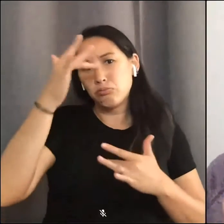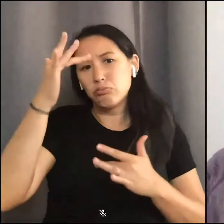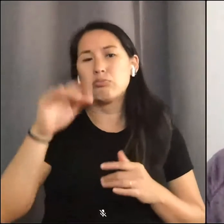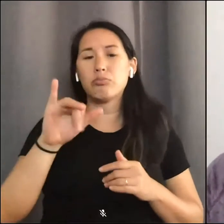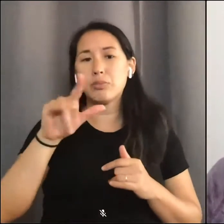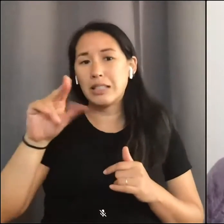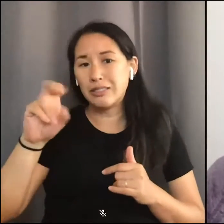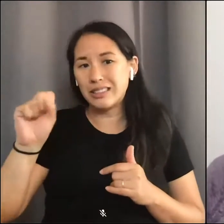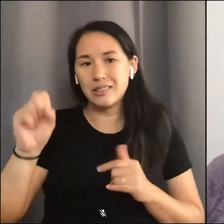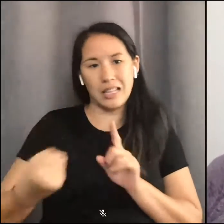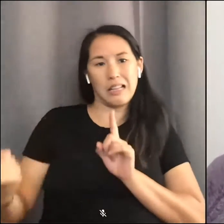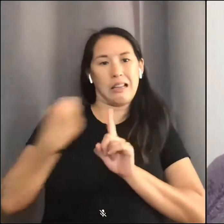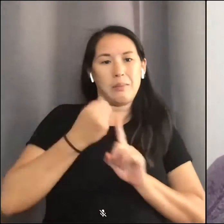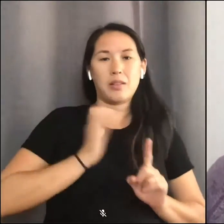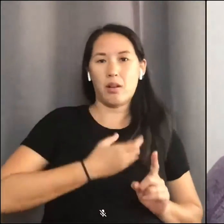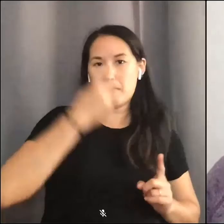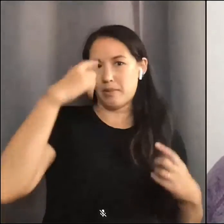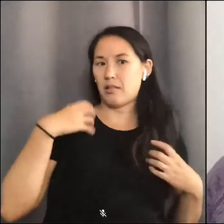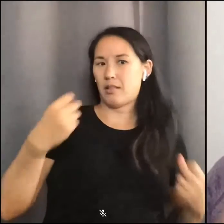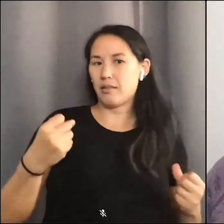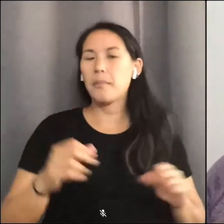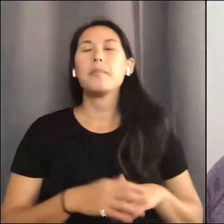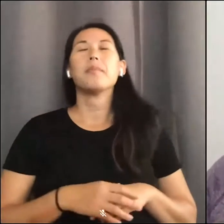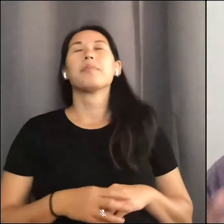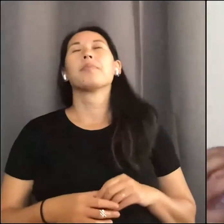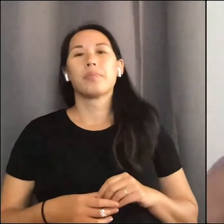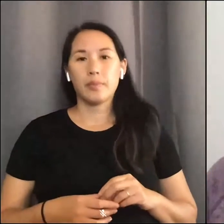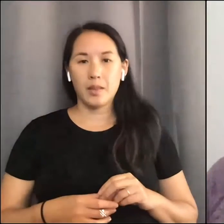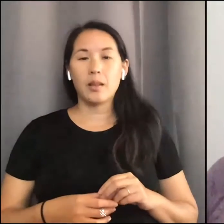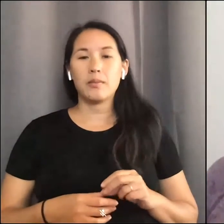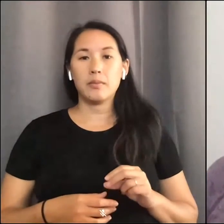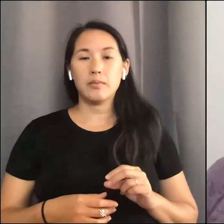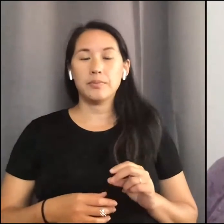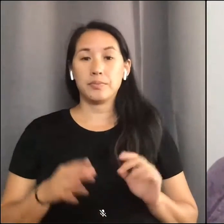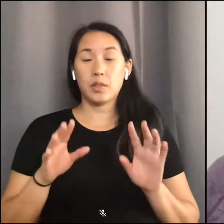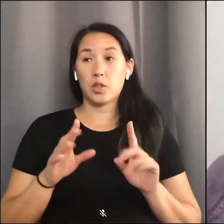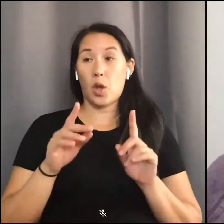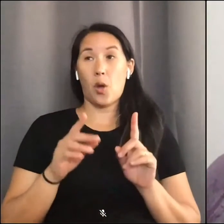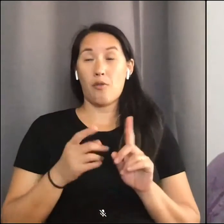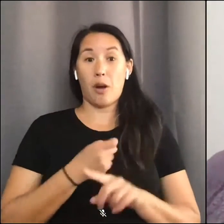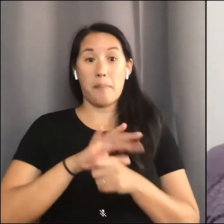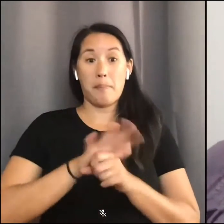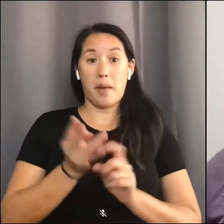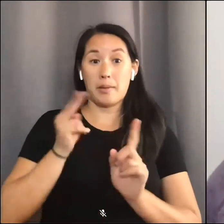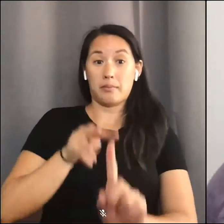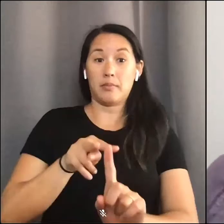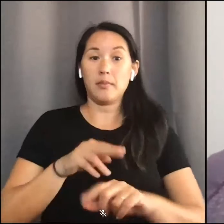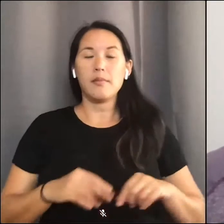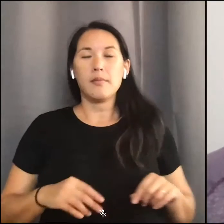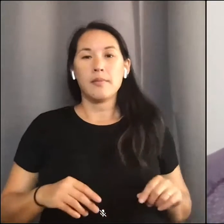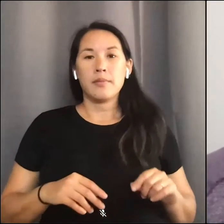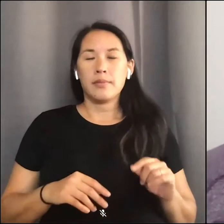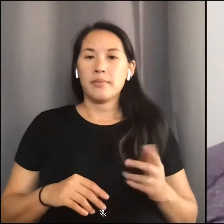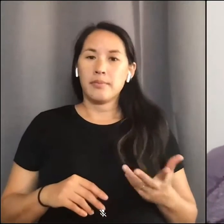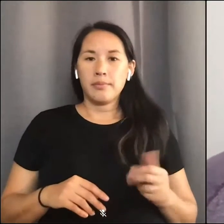impact it and so looking at this from the view of a pandemic it took me lots of chocolate bars